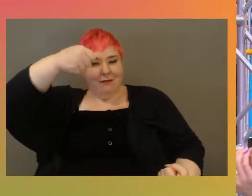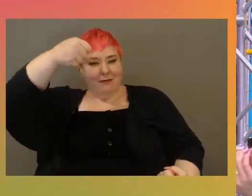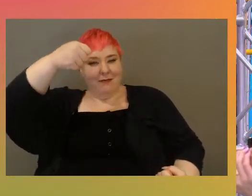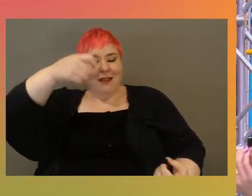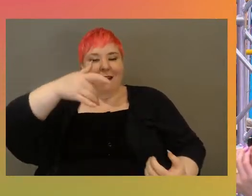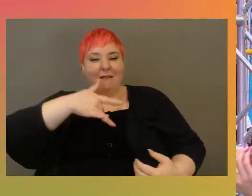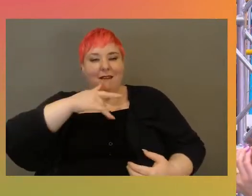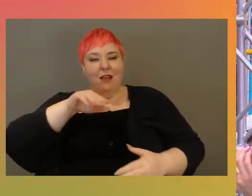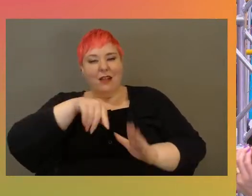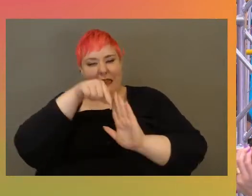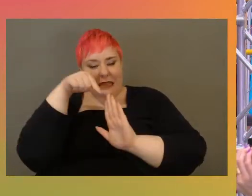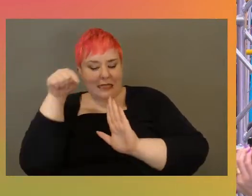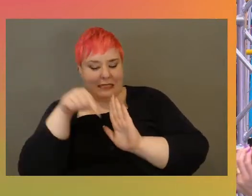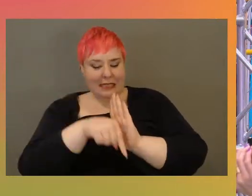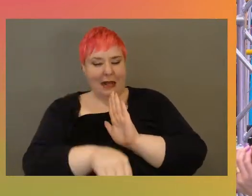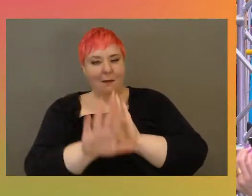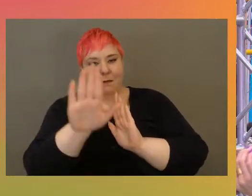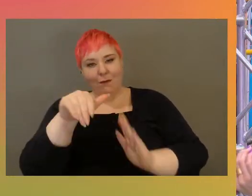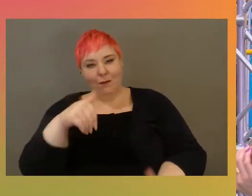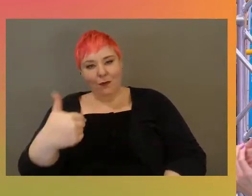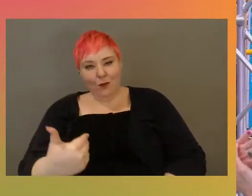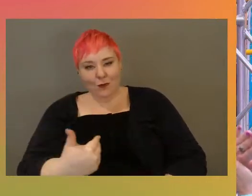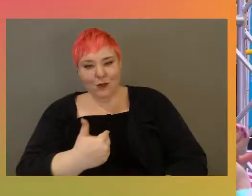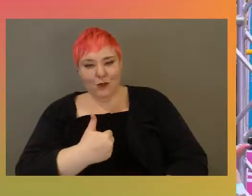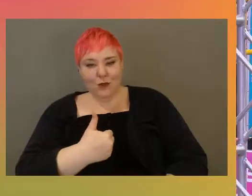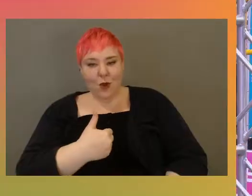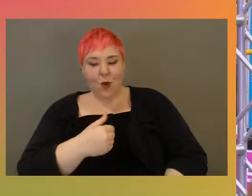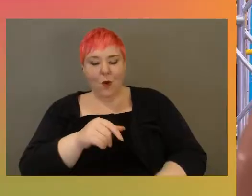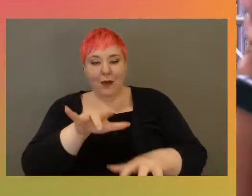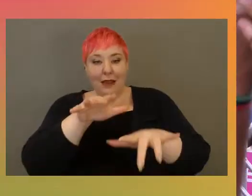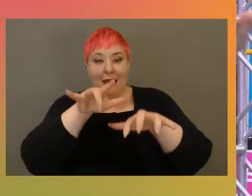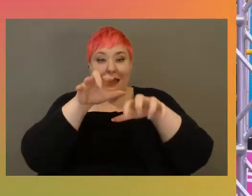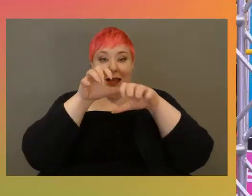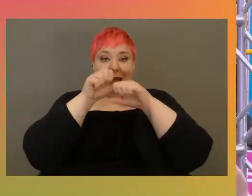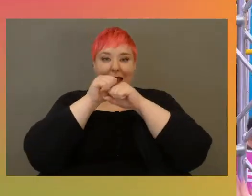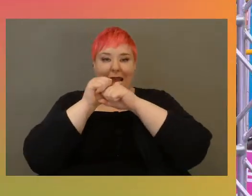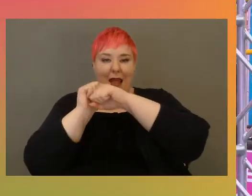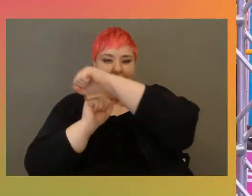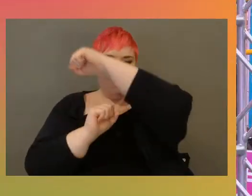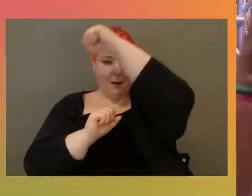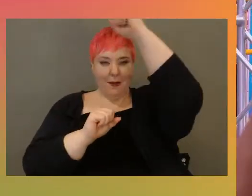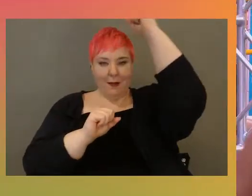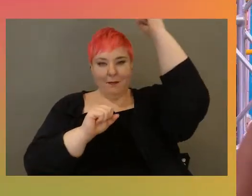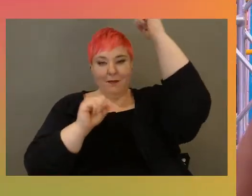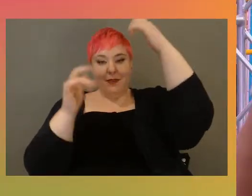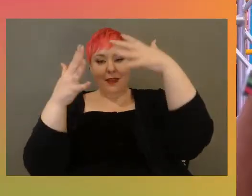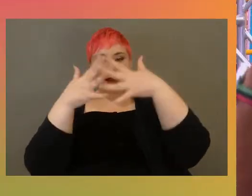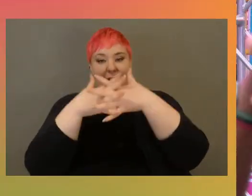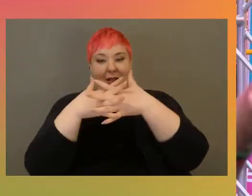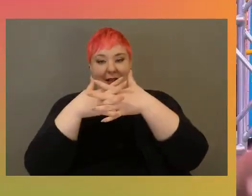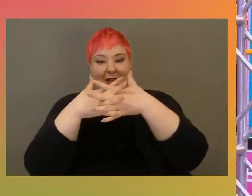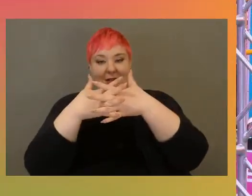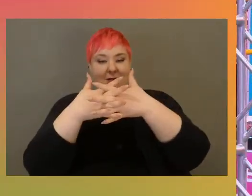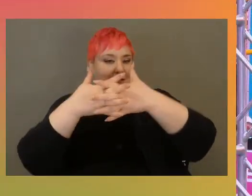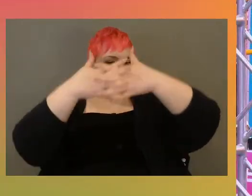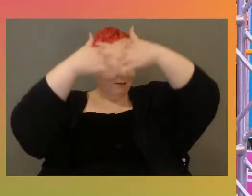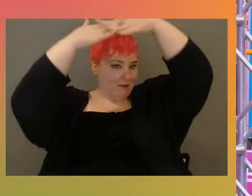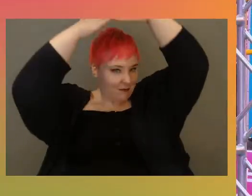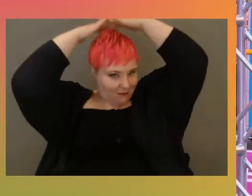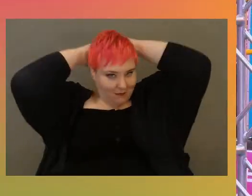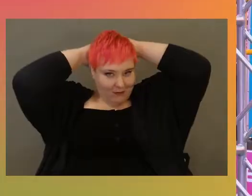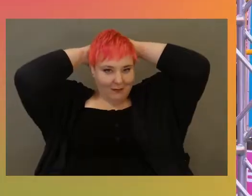BE AS BROAD AS THE HORIZON.